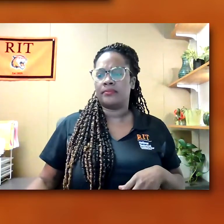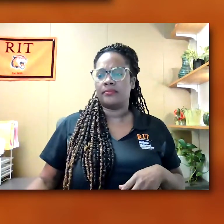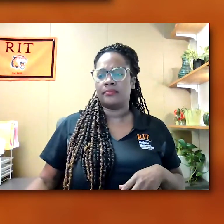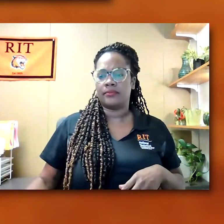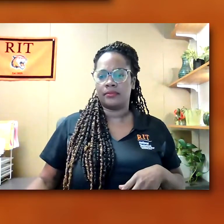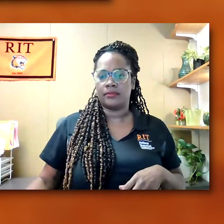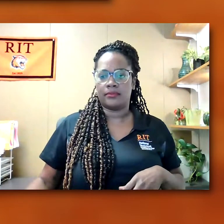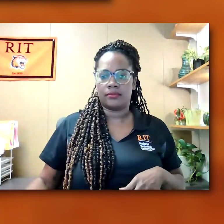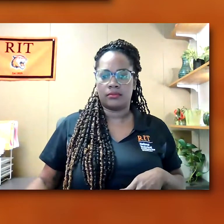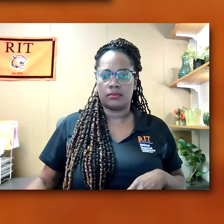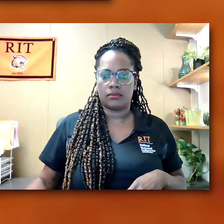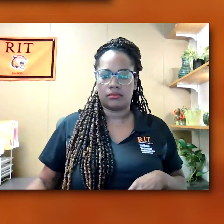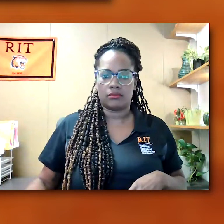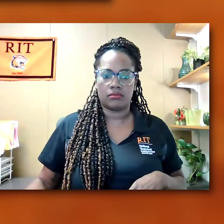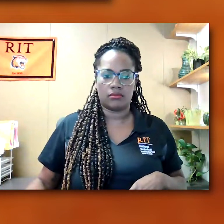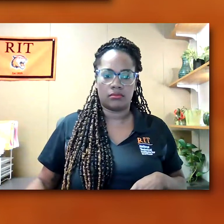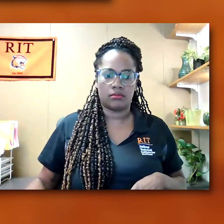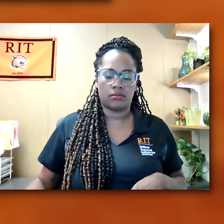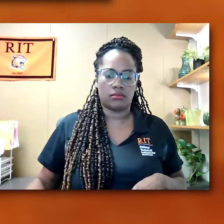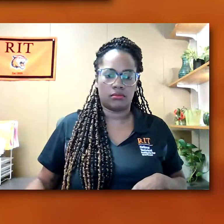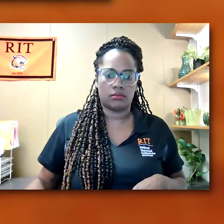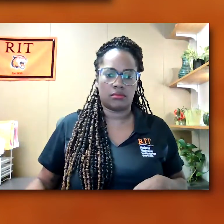Now, you might be wondering to yourself, "What's an egg drop?"